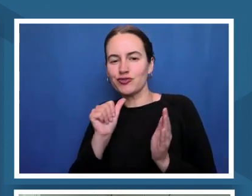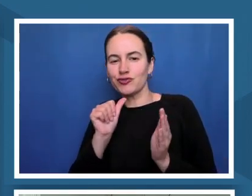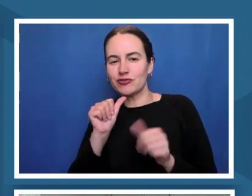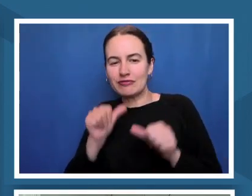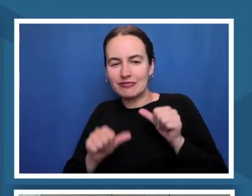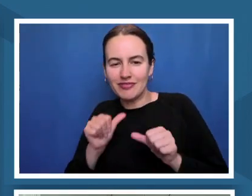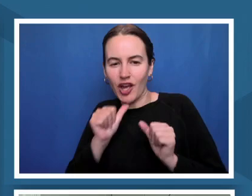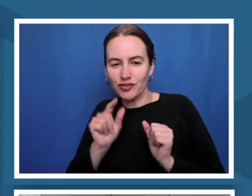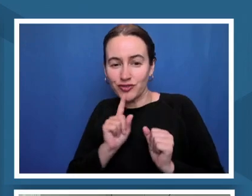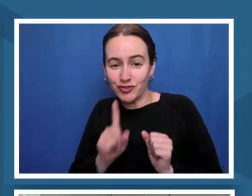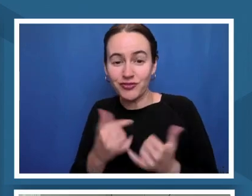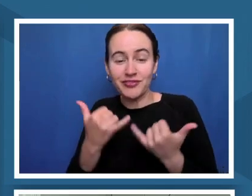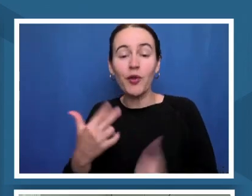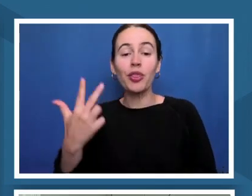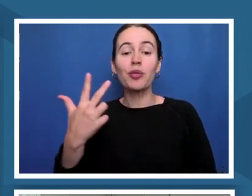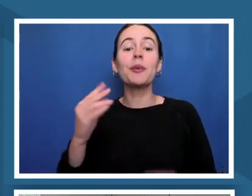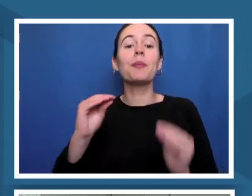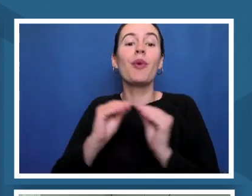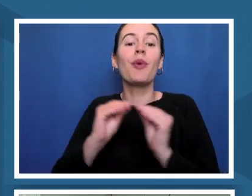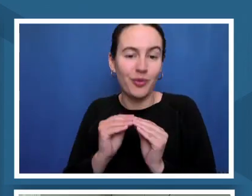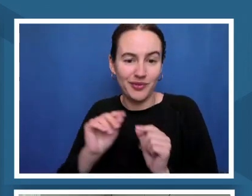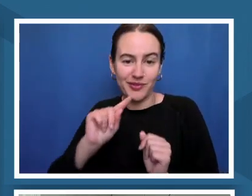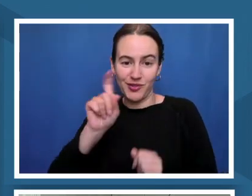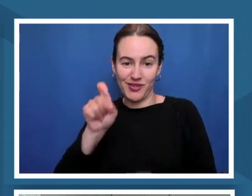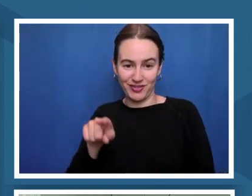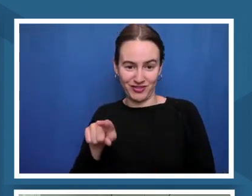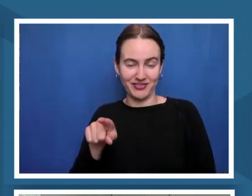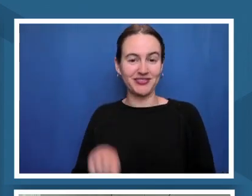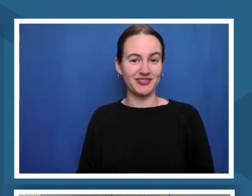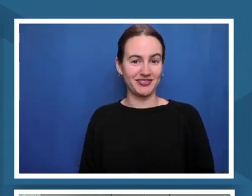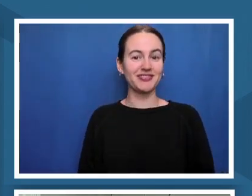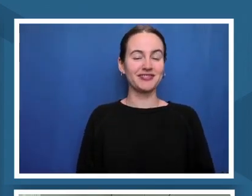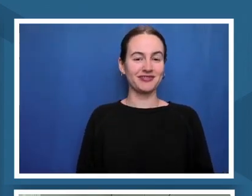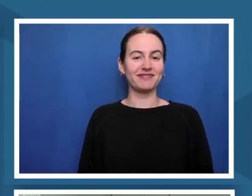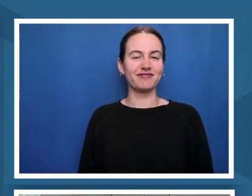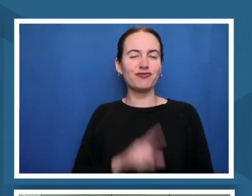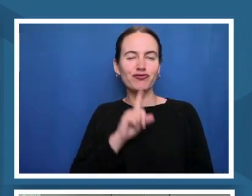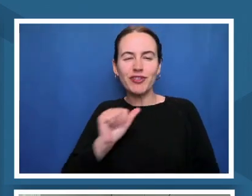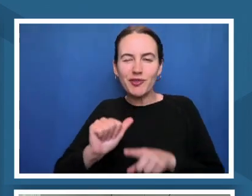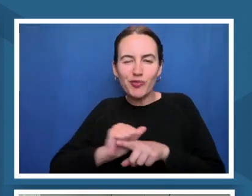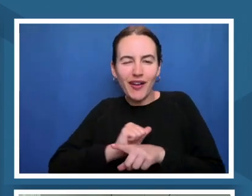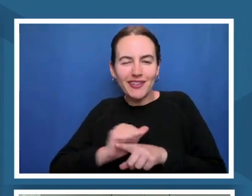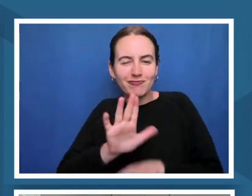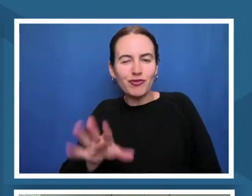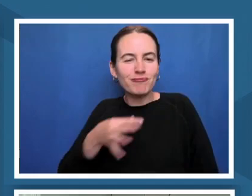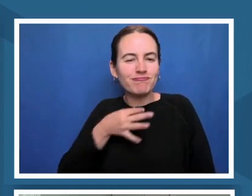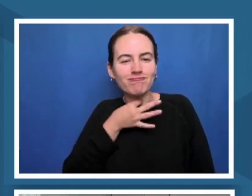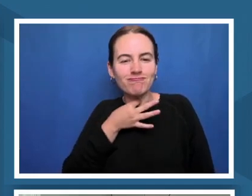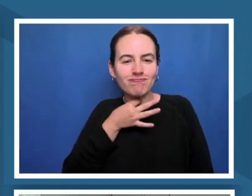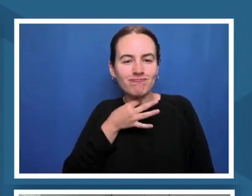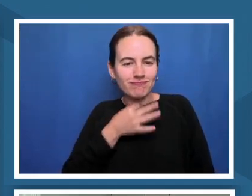questions so really practice being curious